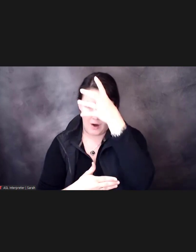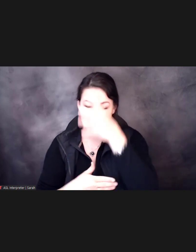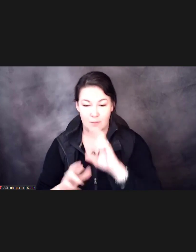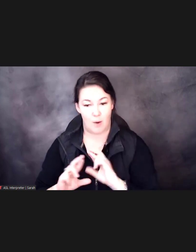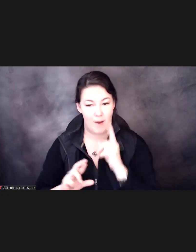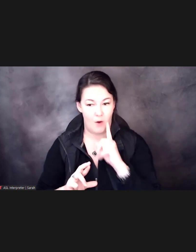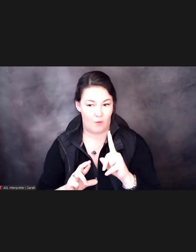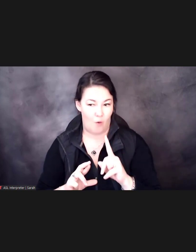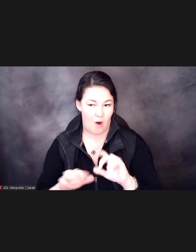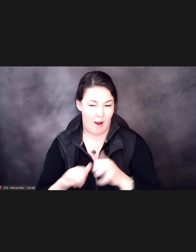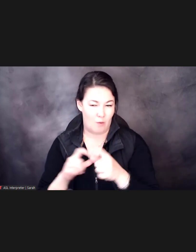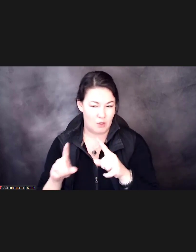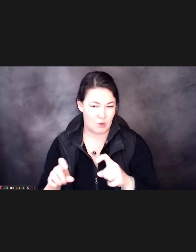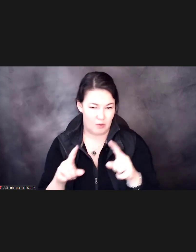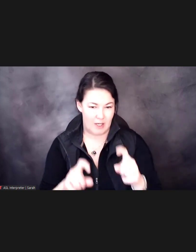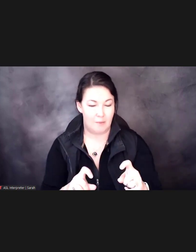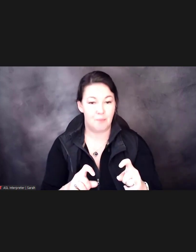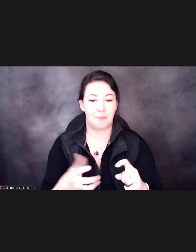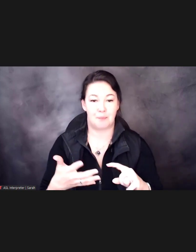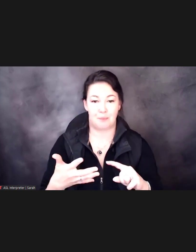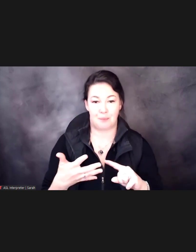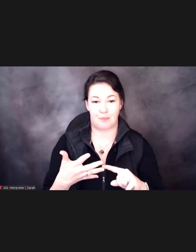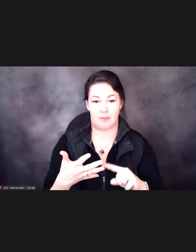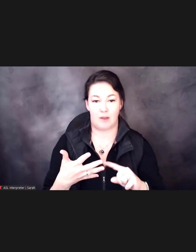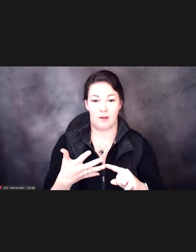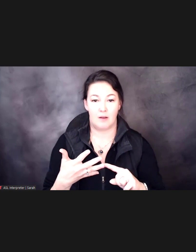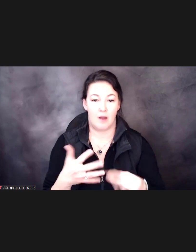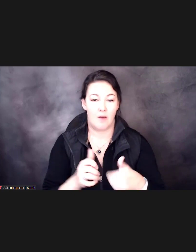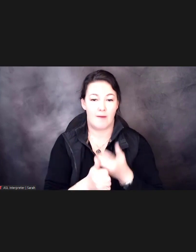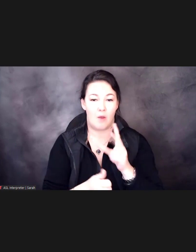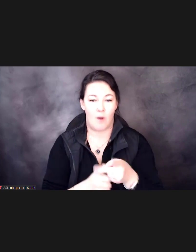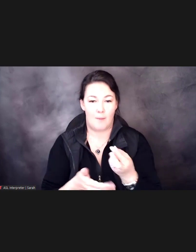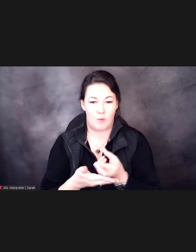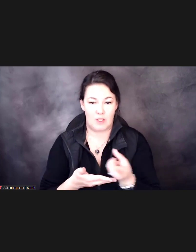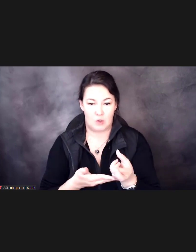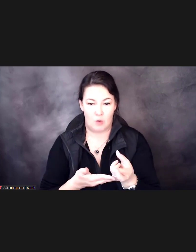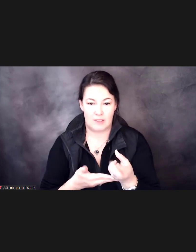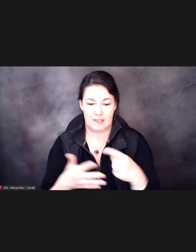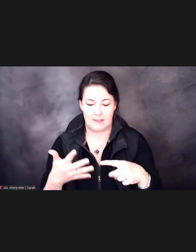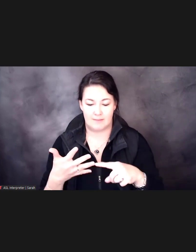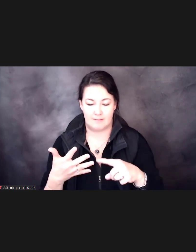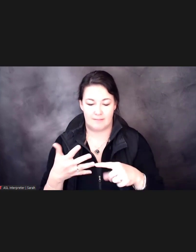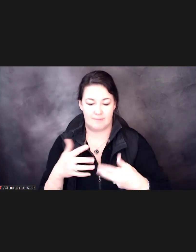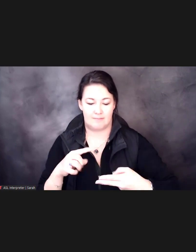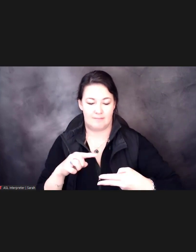The next, um, is follow-up resources, where you'll find, um, a